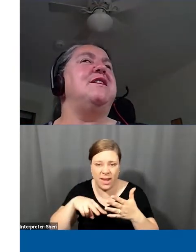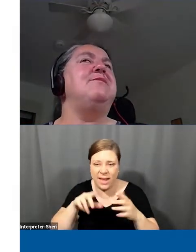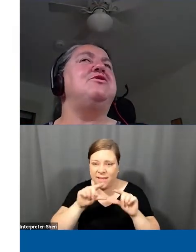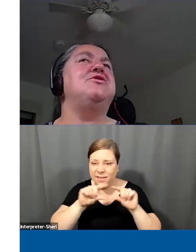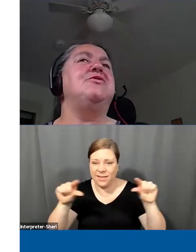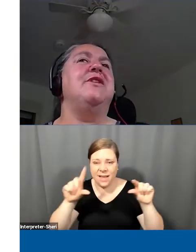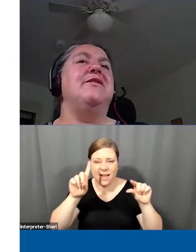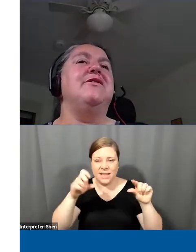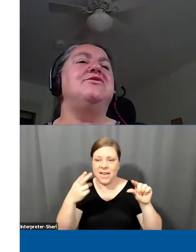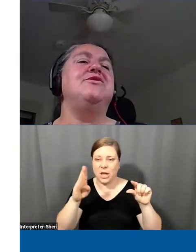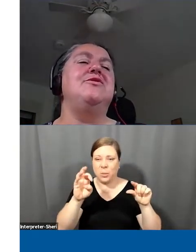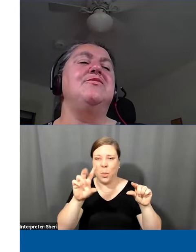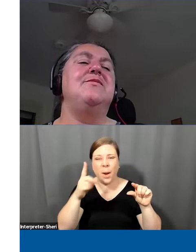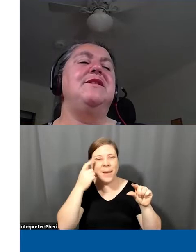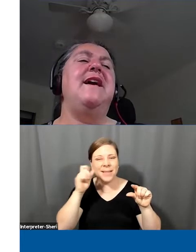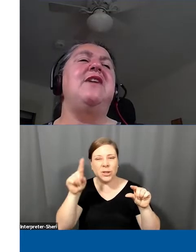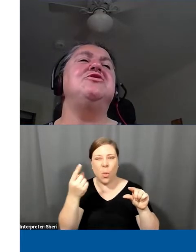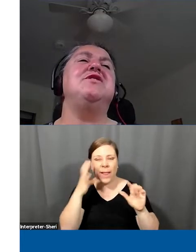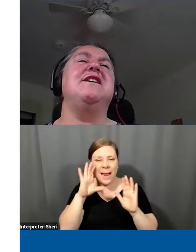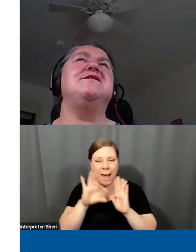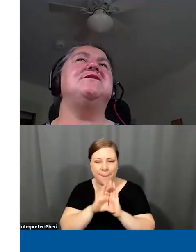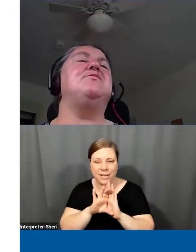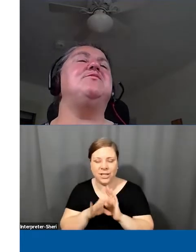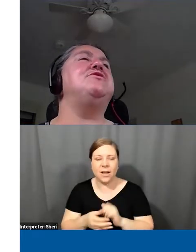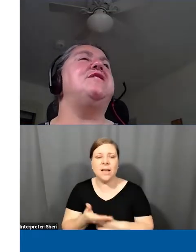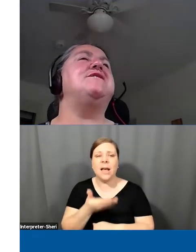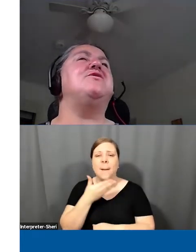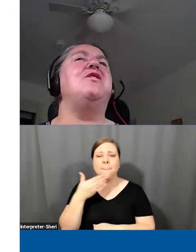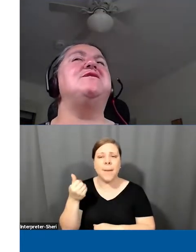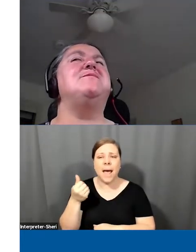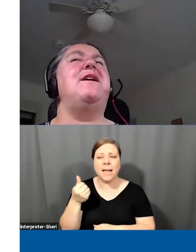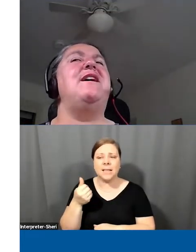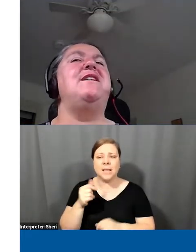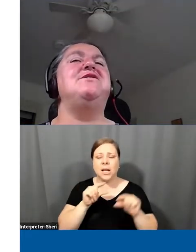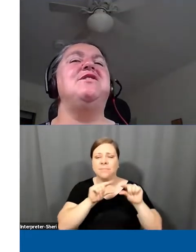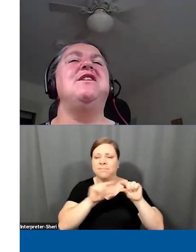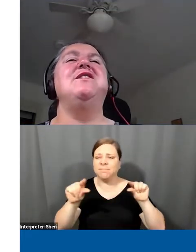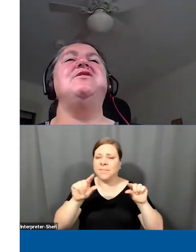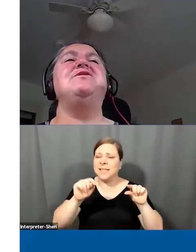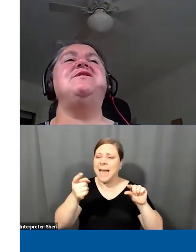and images only, so lay out your text, spread your text across the page.